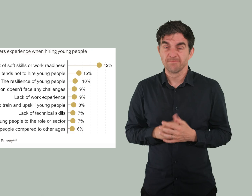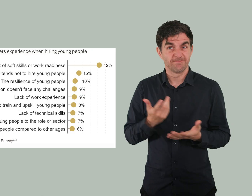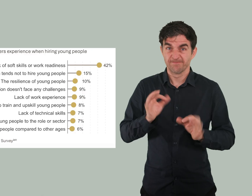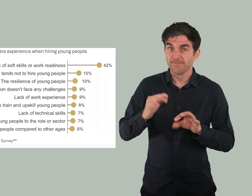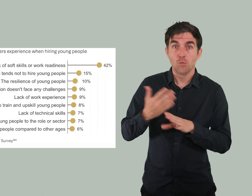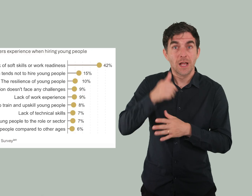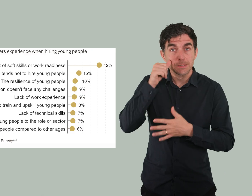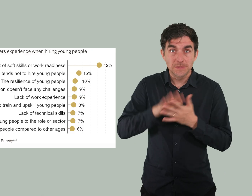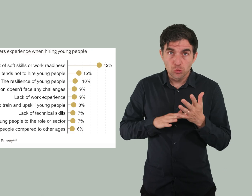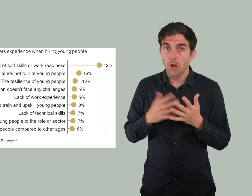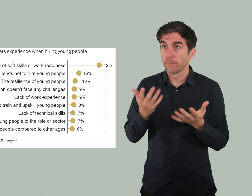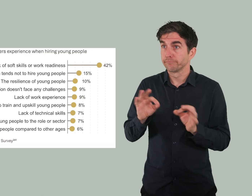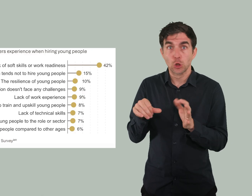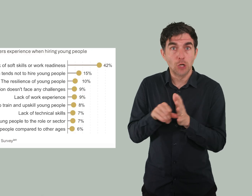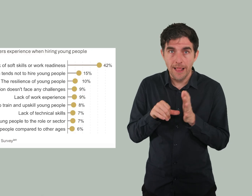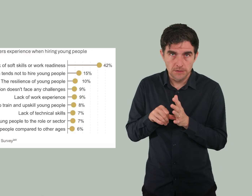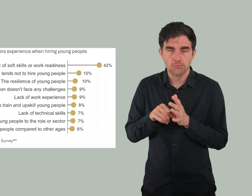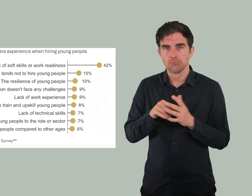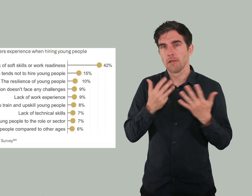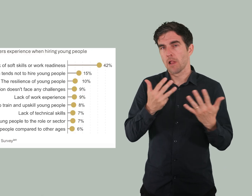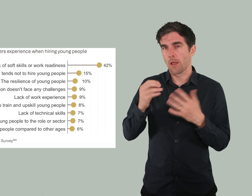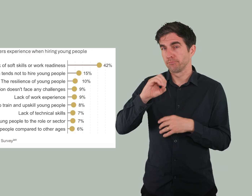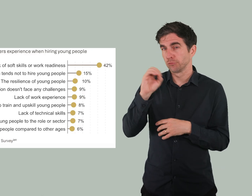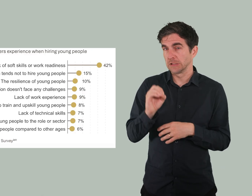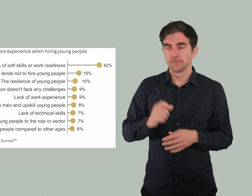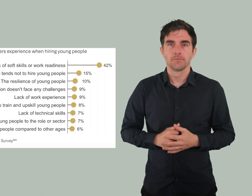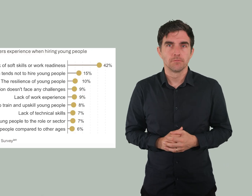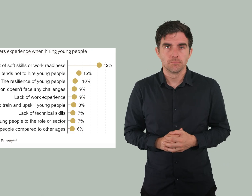Lack of work experience and having no challenges are each cited by 9%.